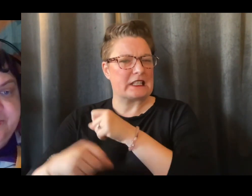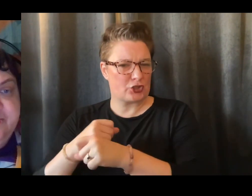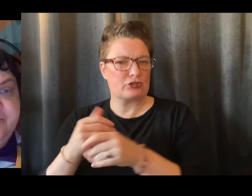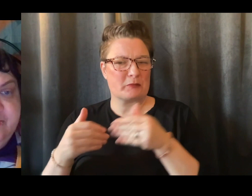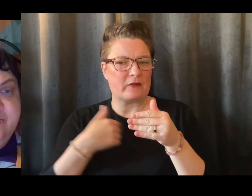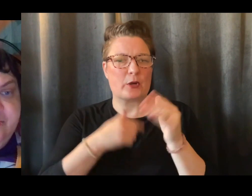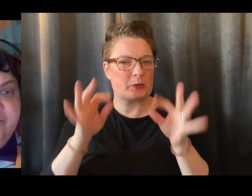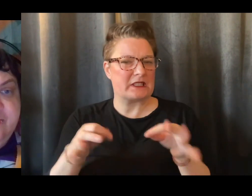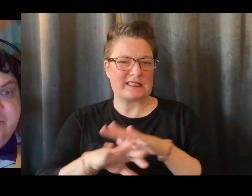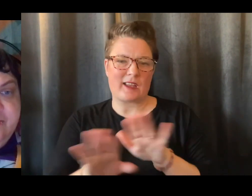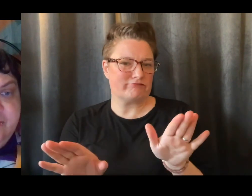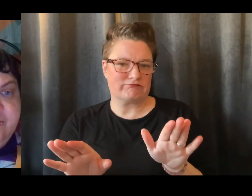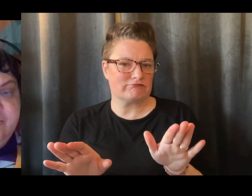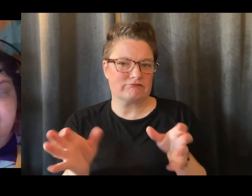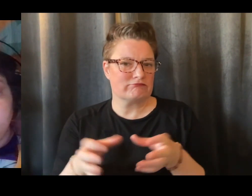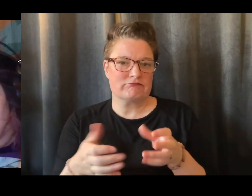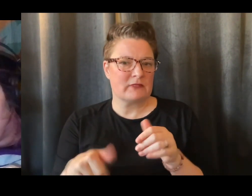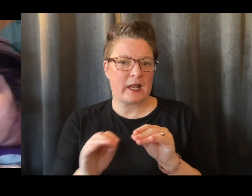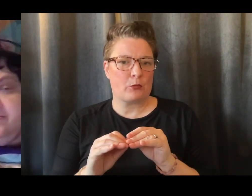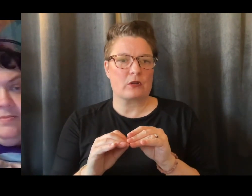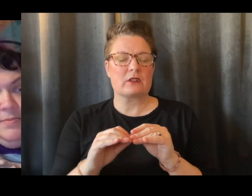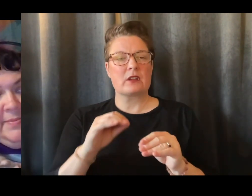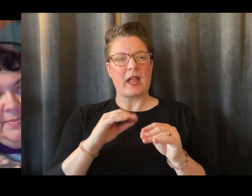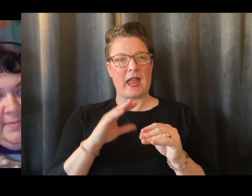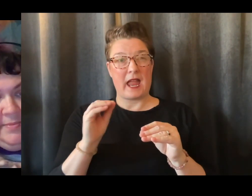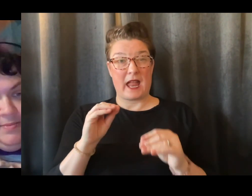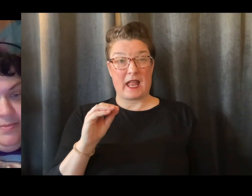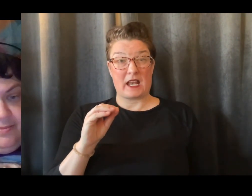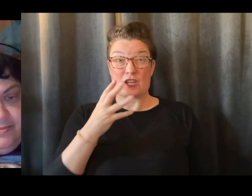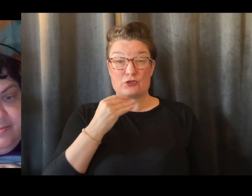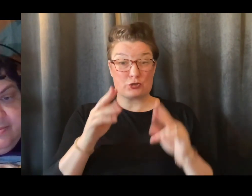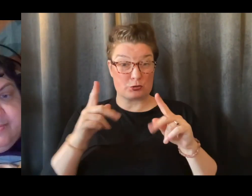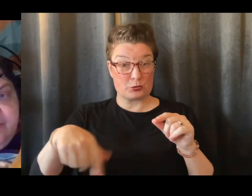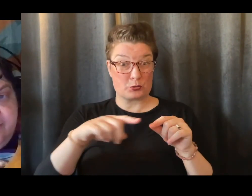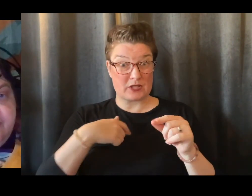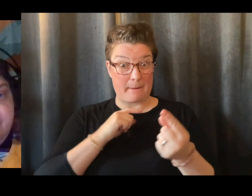And the Jews that I met are in my life today and have been part